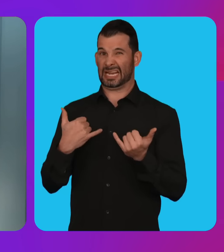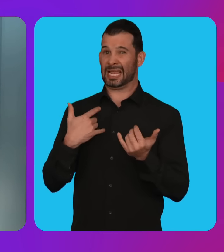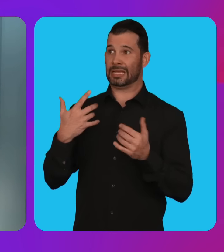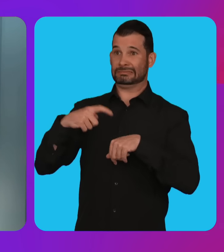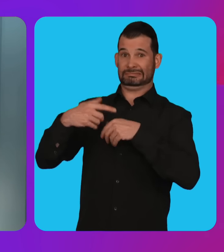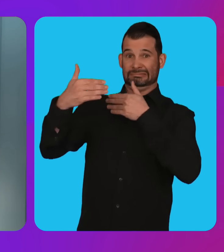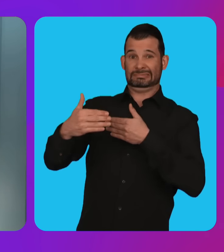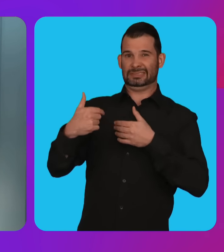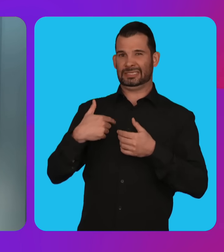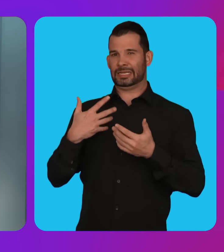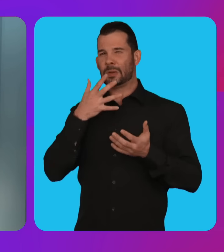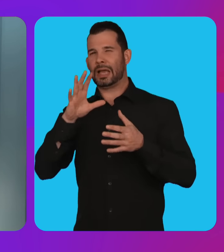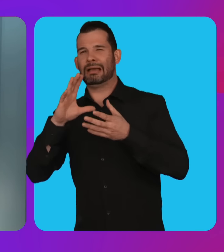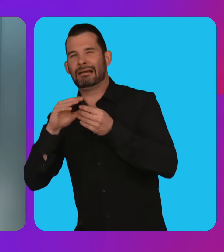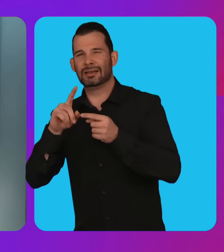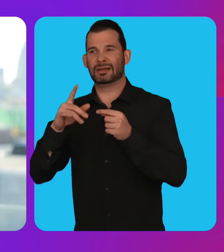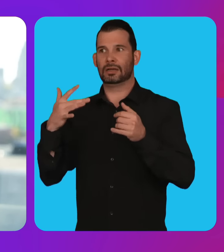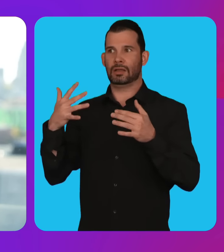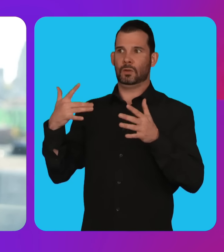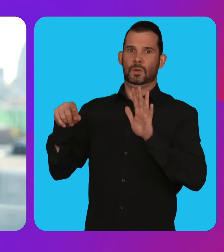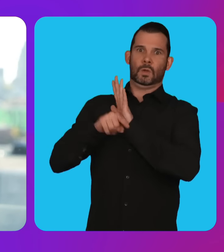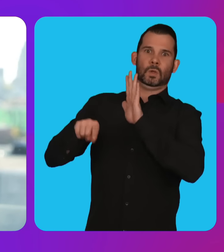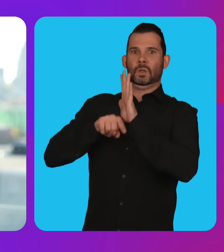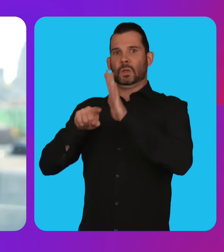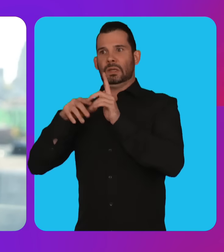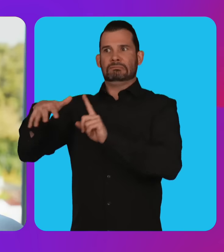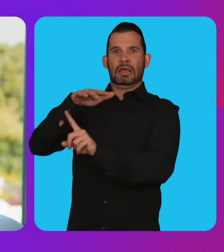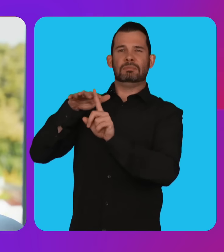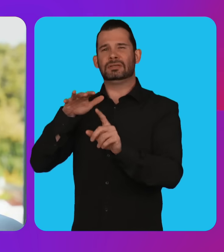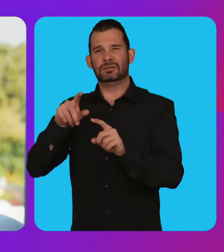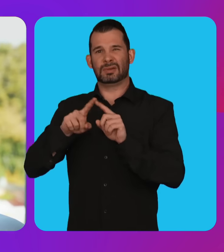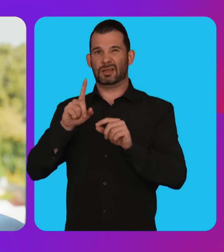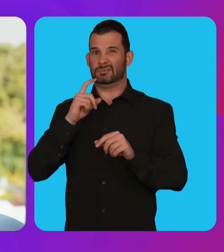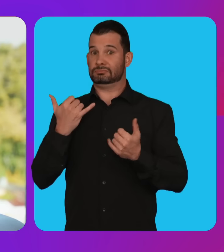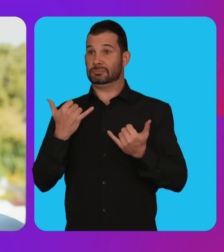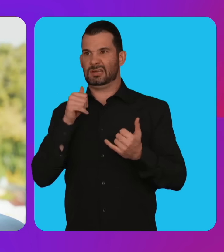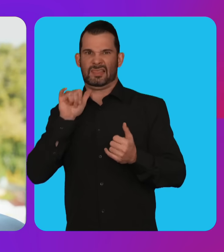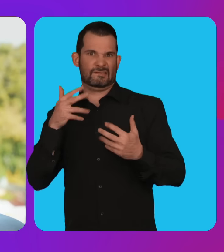but certainly not as friendly. We're going to have to double down on our strengths.